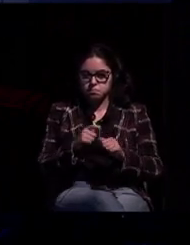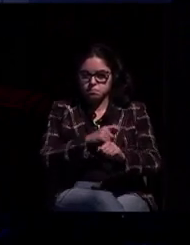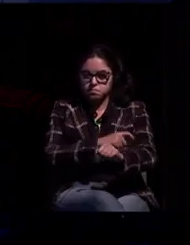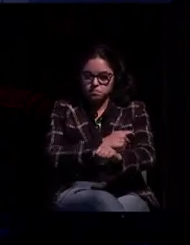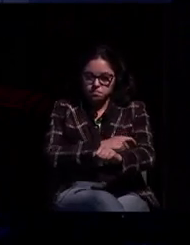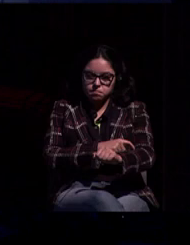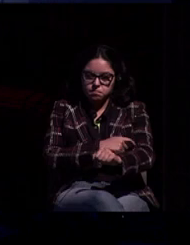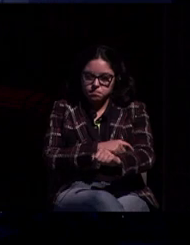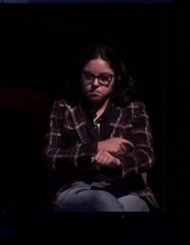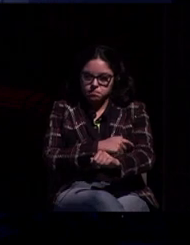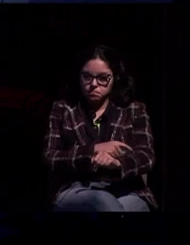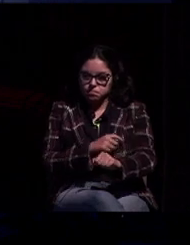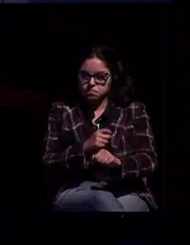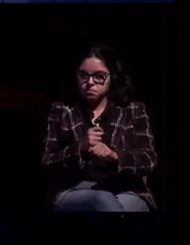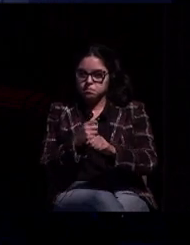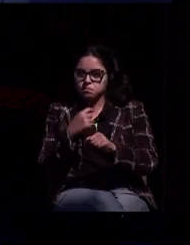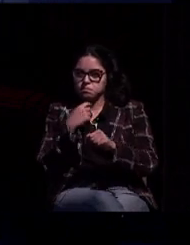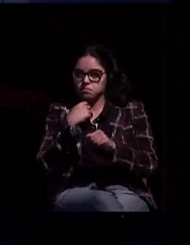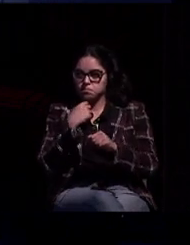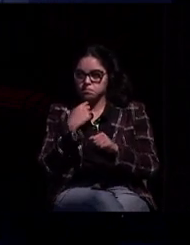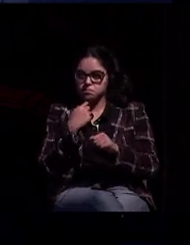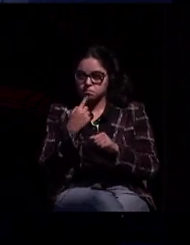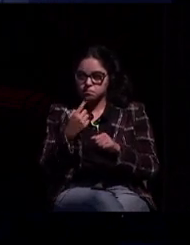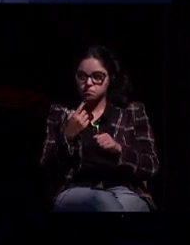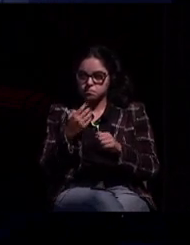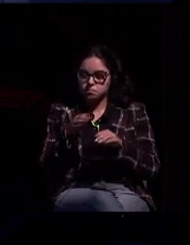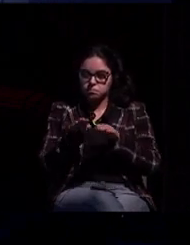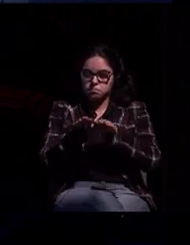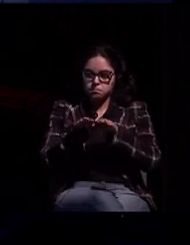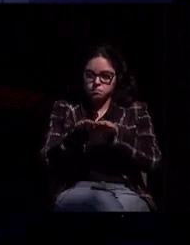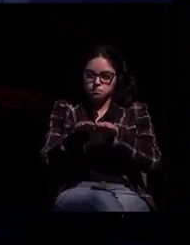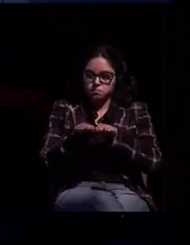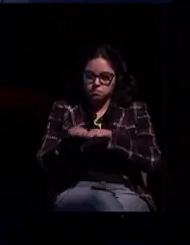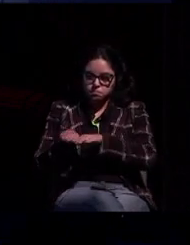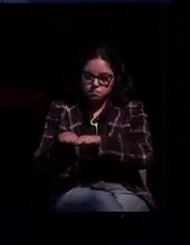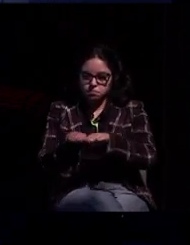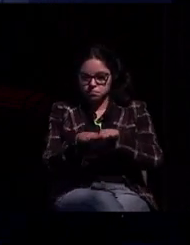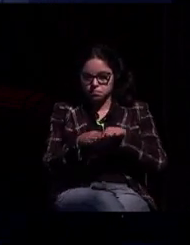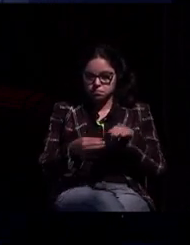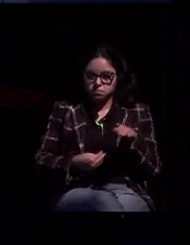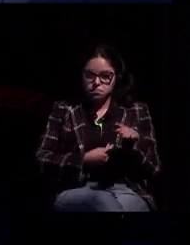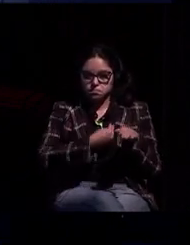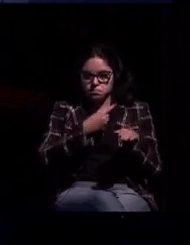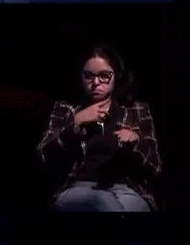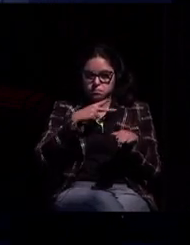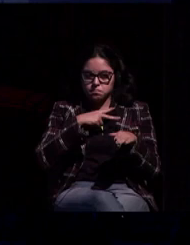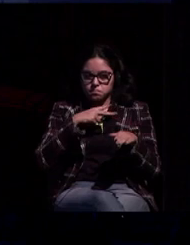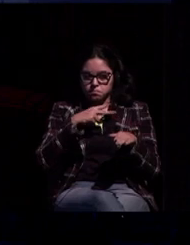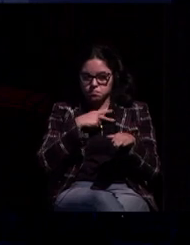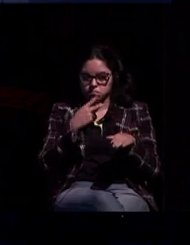personal and professional life, about poverty for salaries are too low.